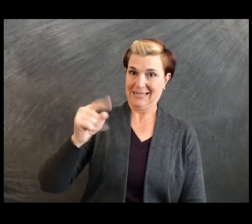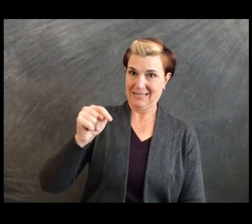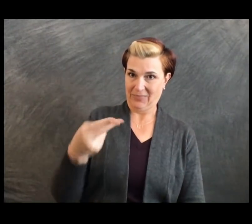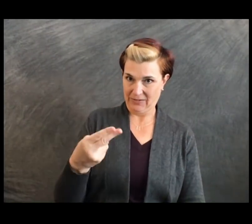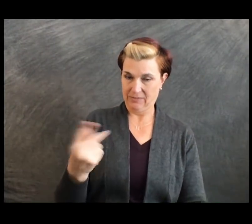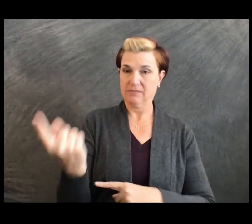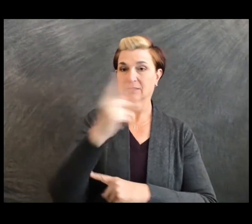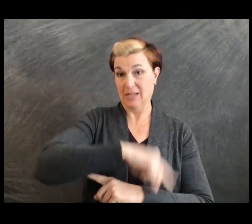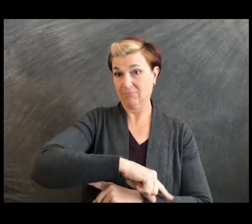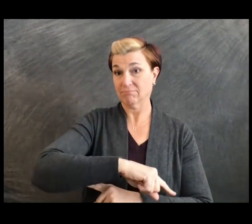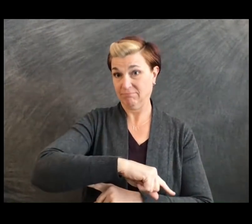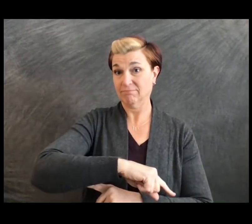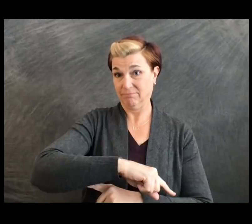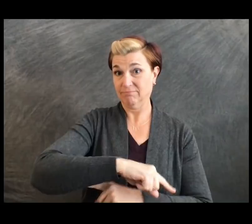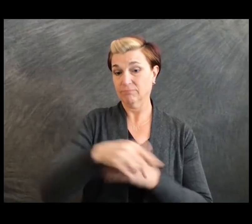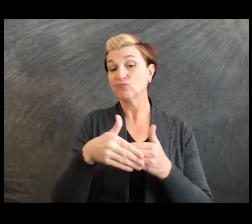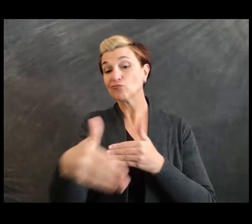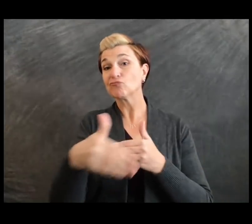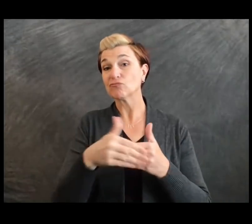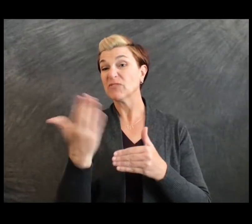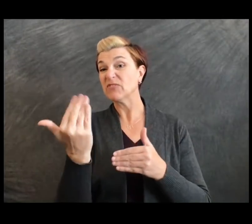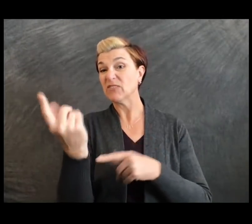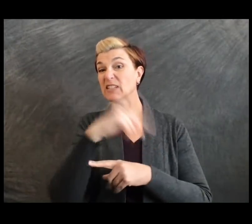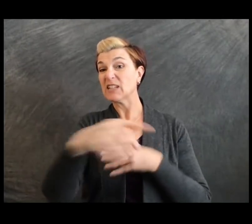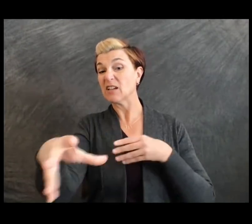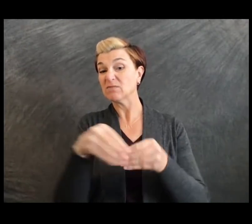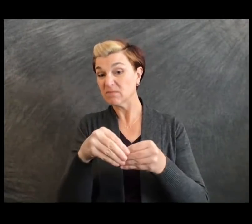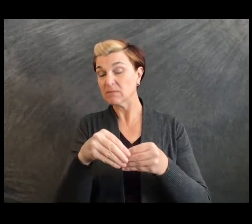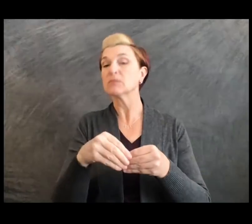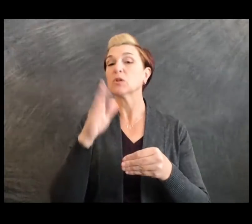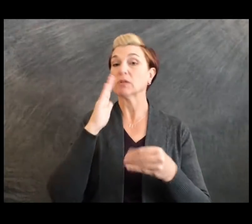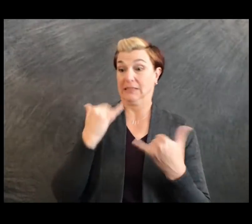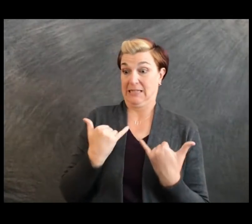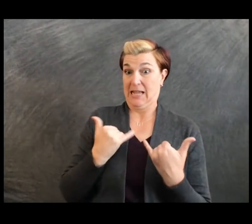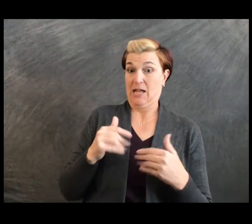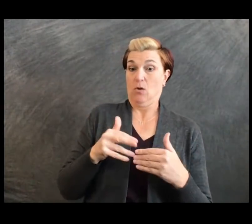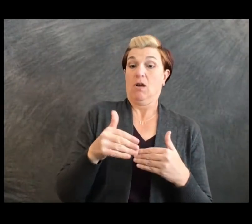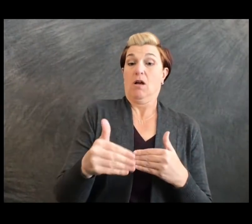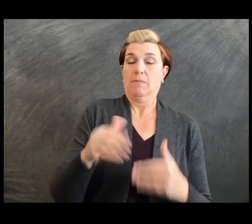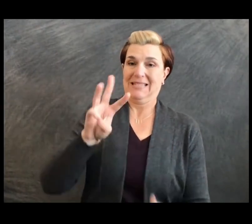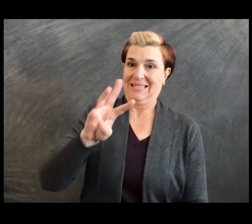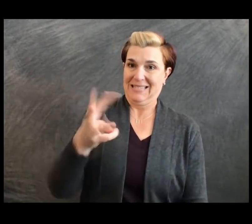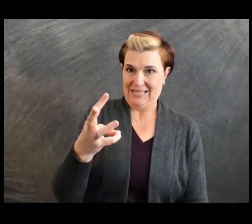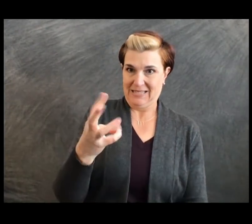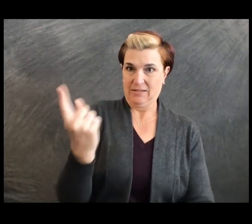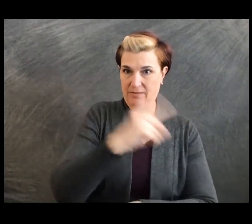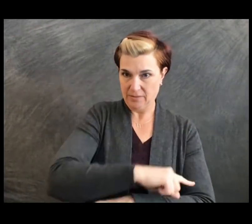across this country while we we strongly support the decisions that governors in